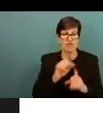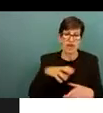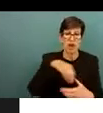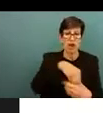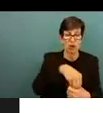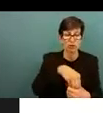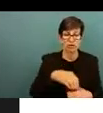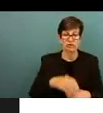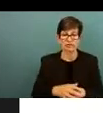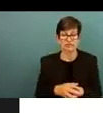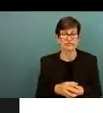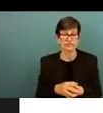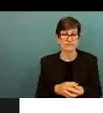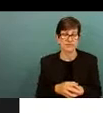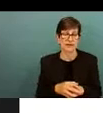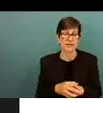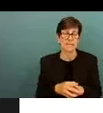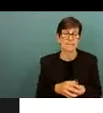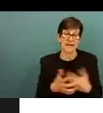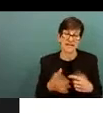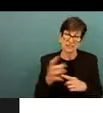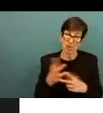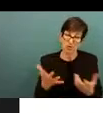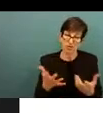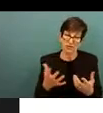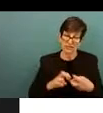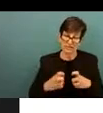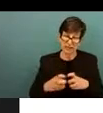with an overall measure, as we say this is an important issue and one which needs more